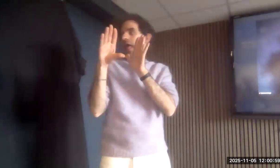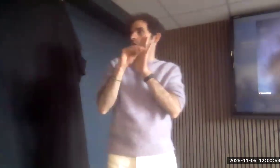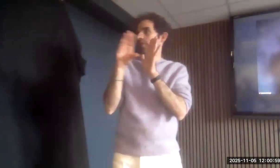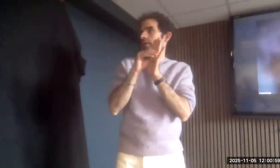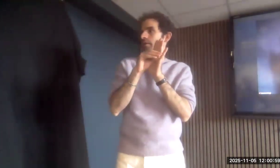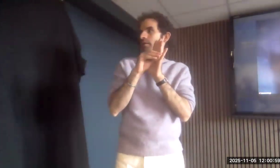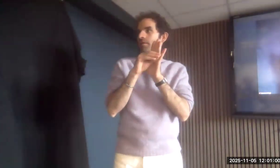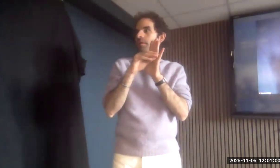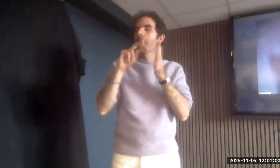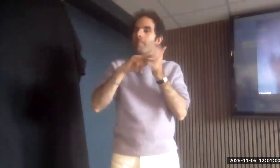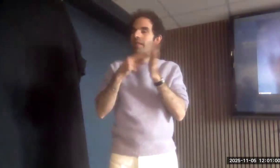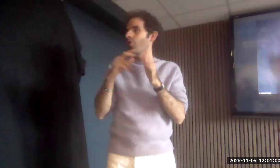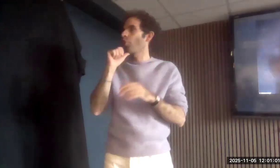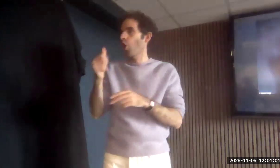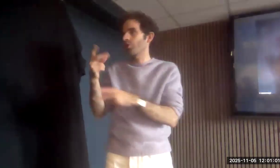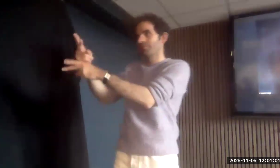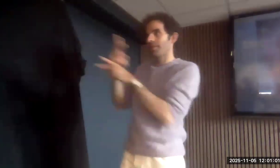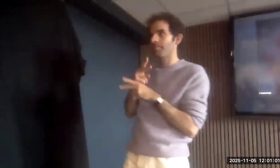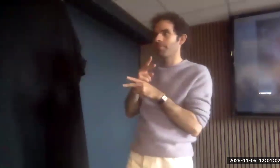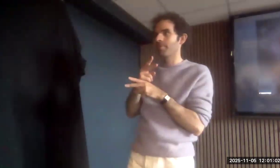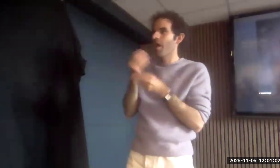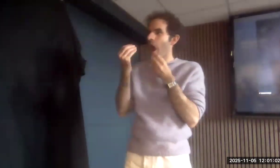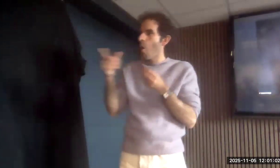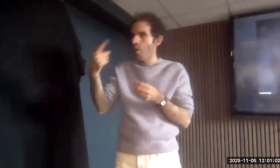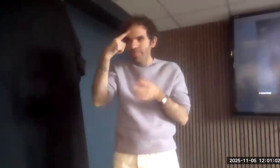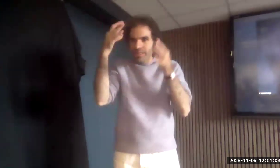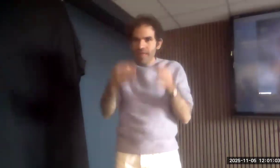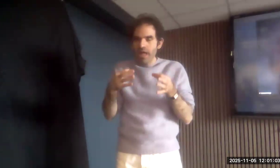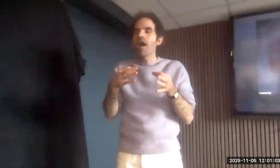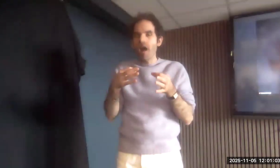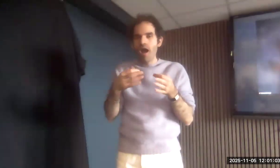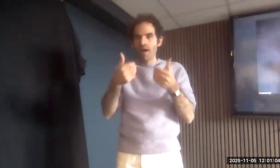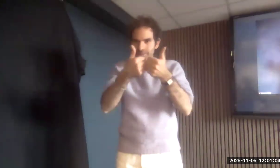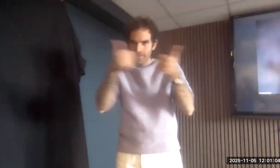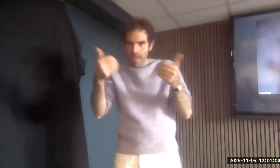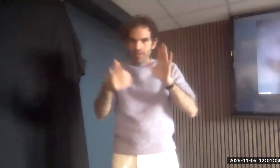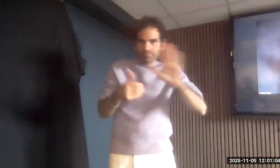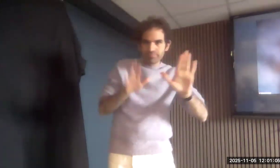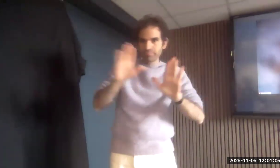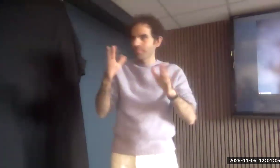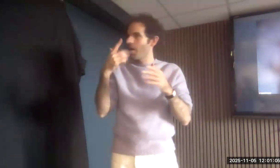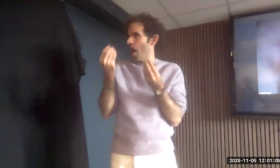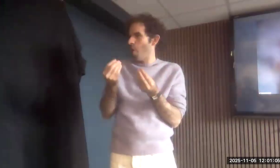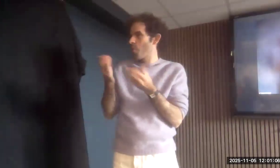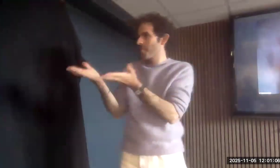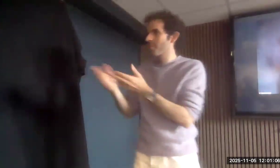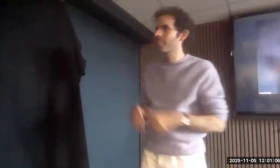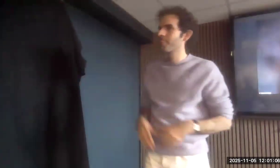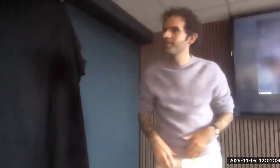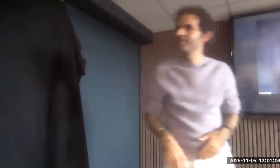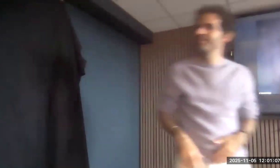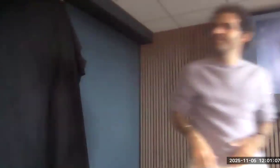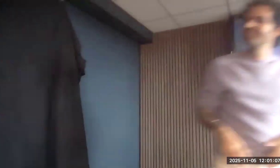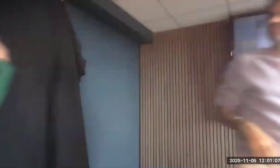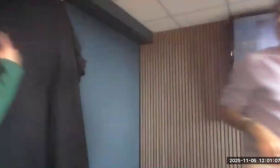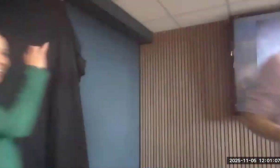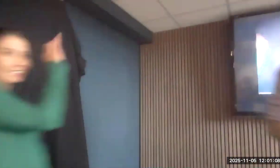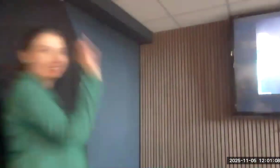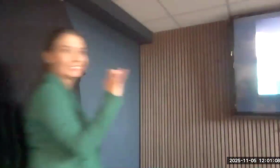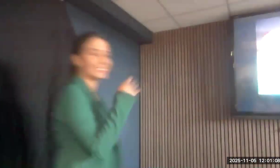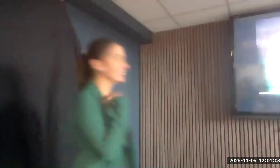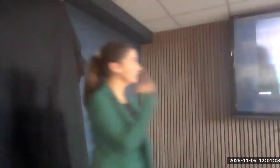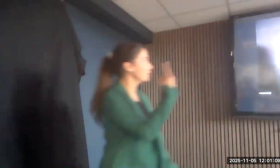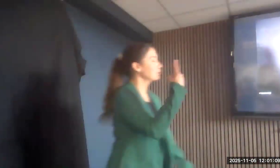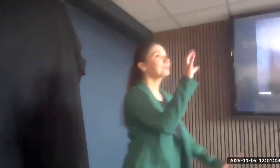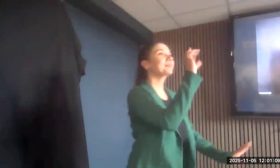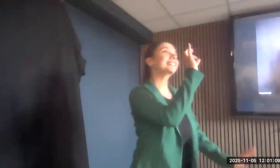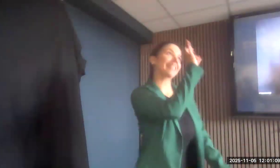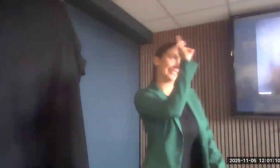So, deciding for it to EAT is very iconic, so it may not necessarily be influenced from another sign language, but rather may have its own iconic origins that are just